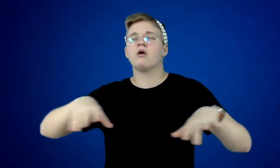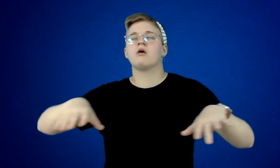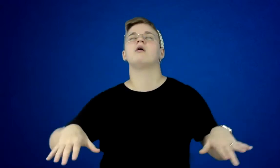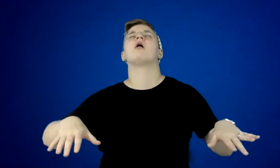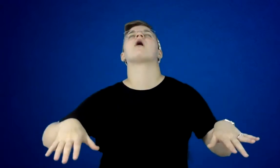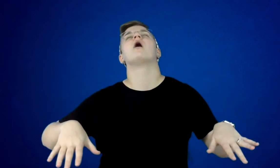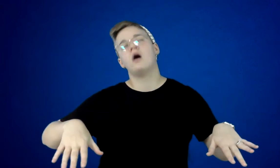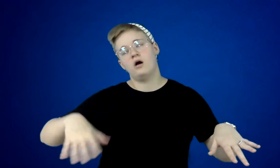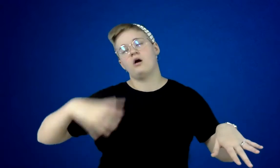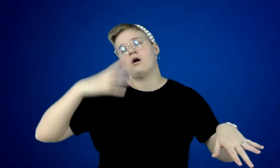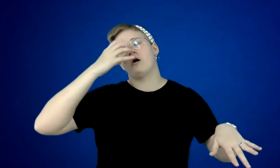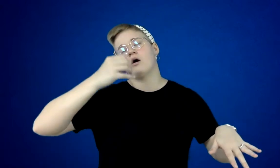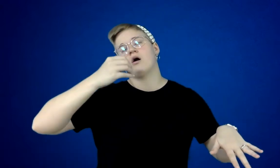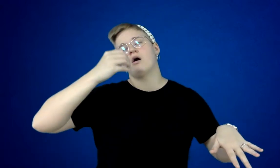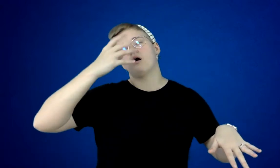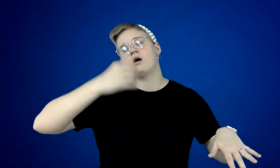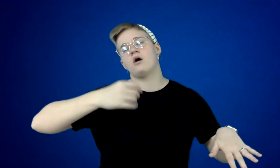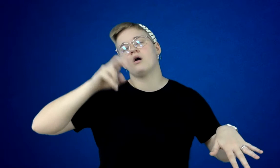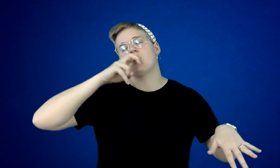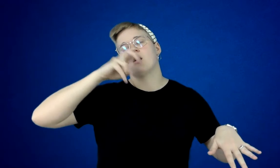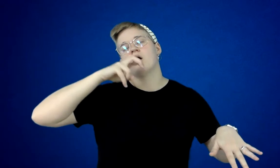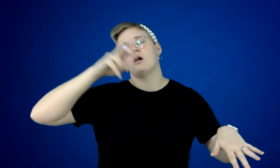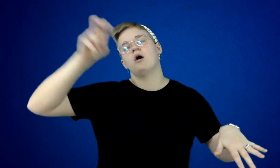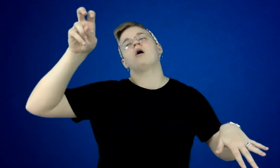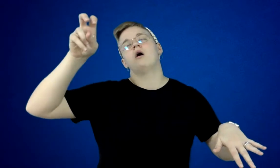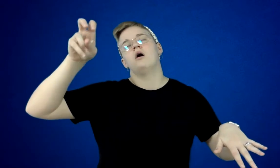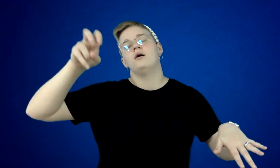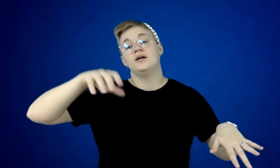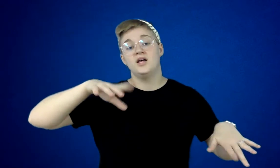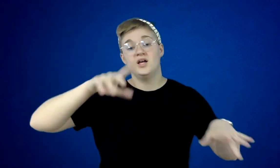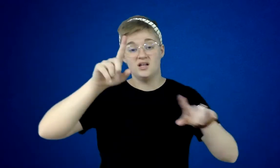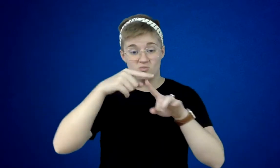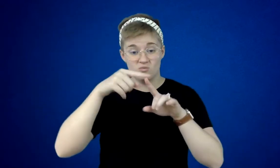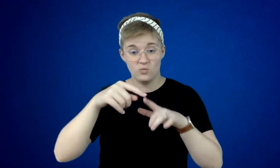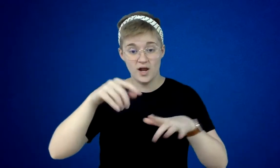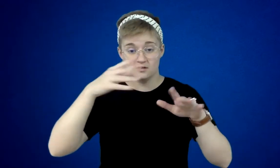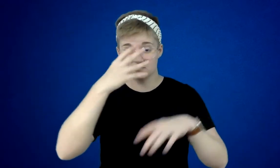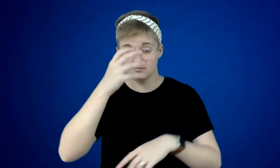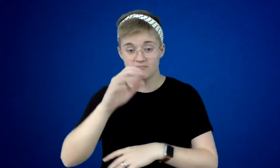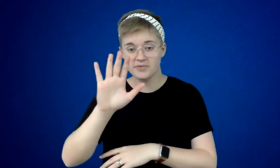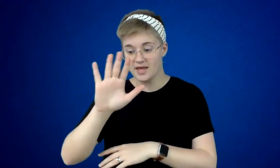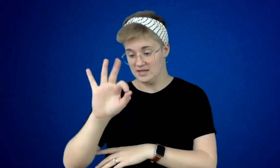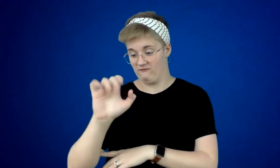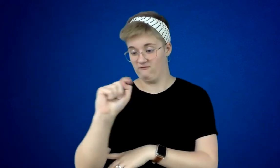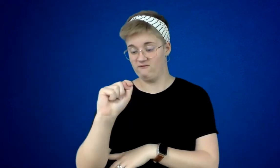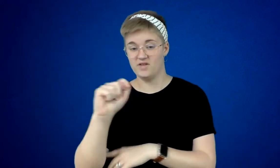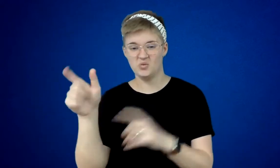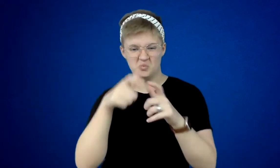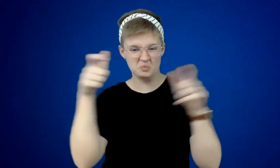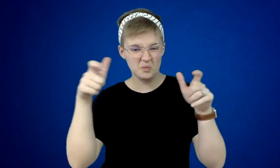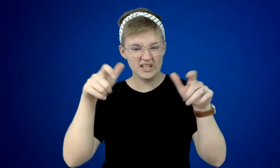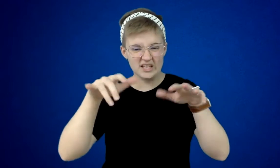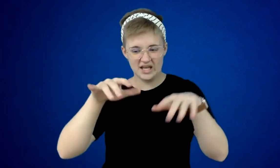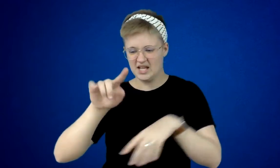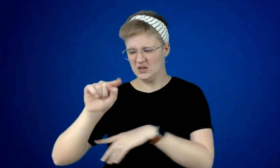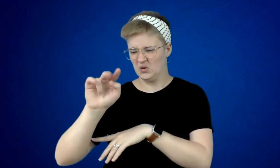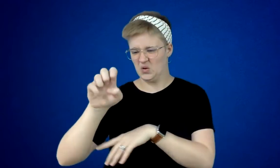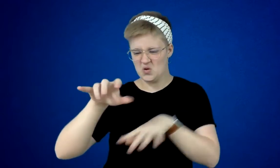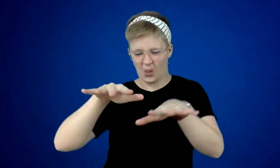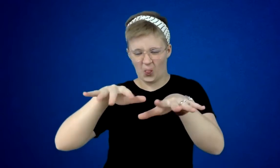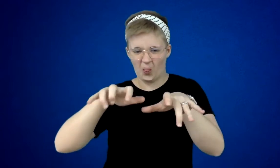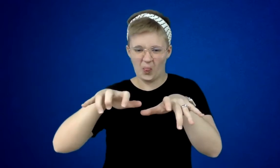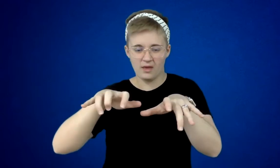open. He snored, and his feet — big, with crooked toes — jerked and trembled. In between the snores,